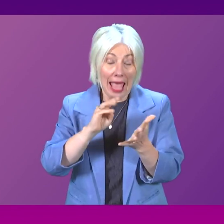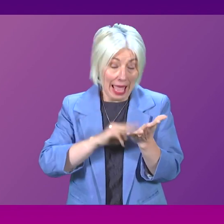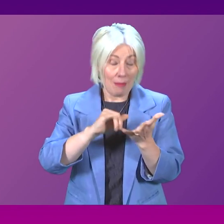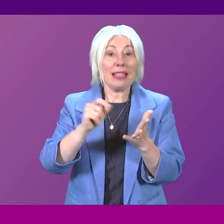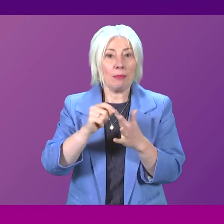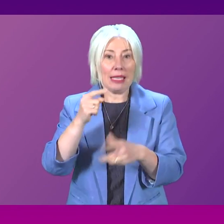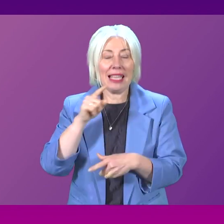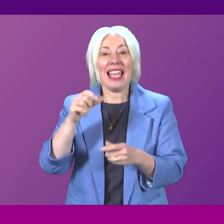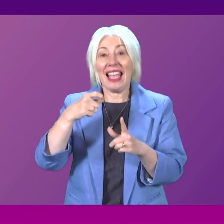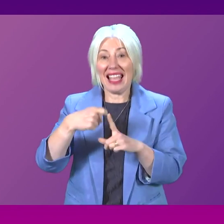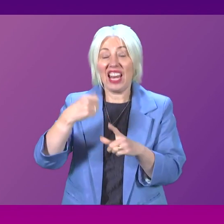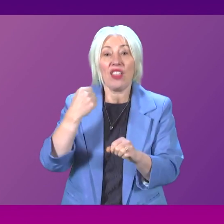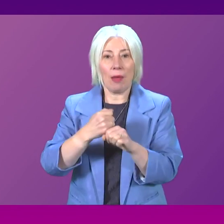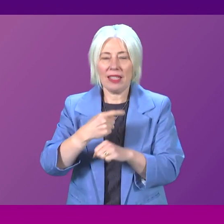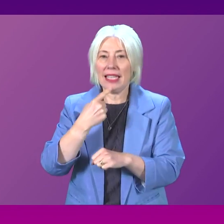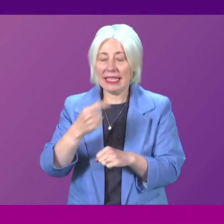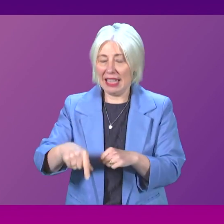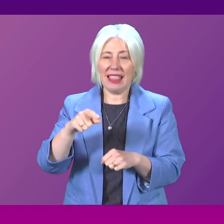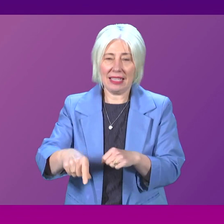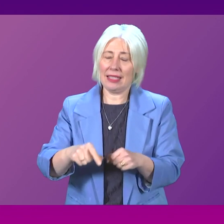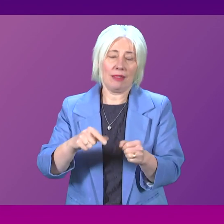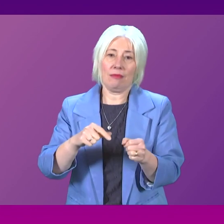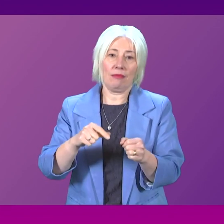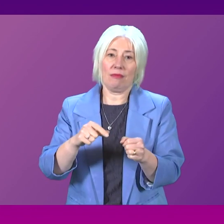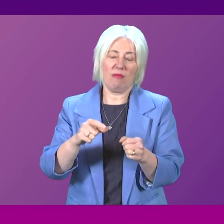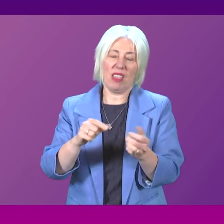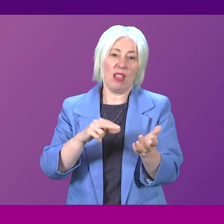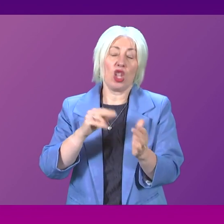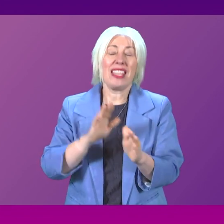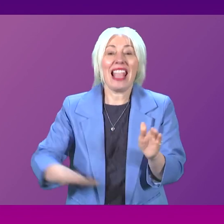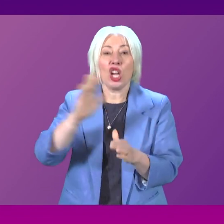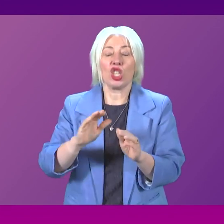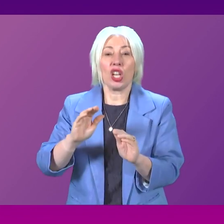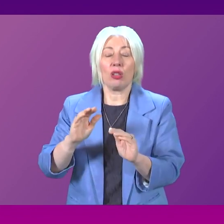service is like “using a sledgehammer to crack a nut”, or with Michelle Thomson,